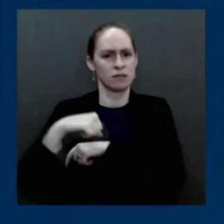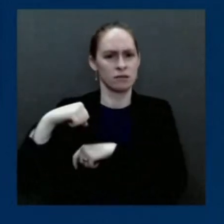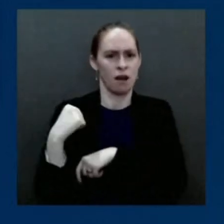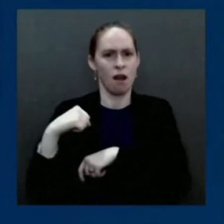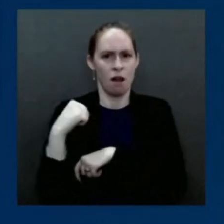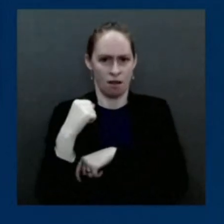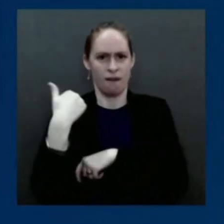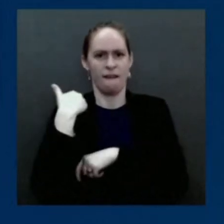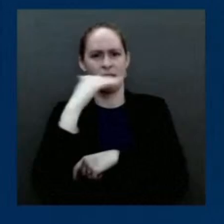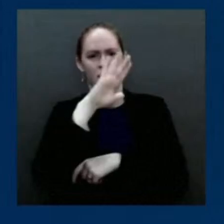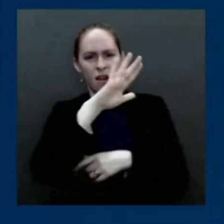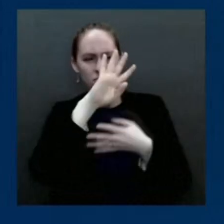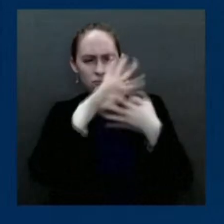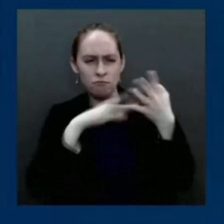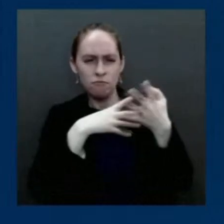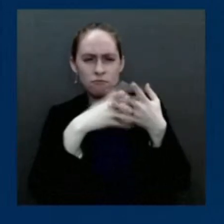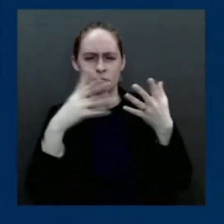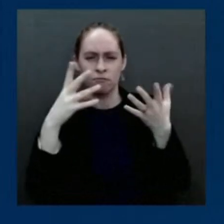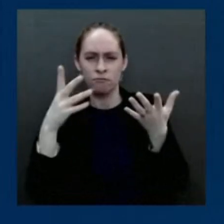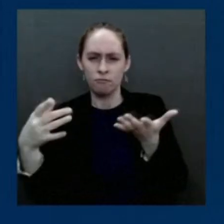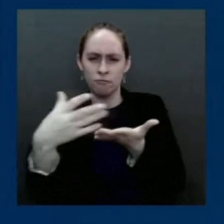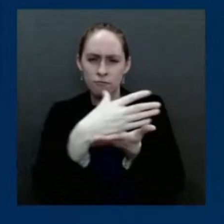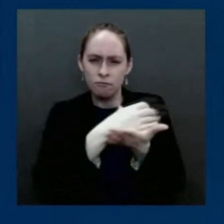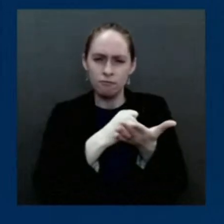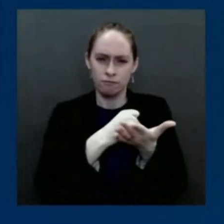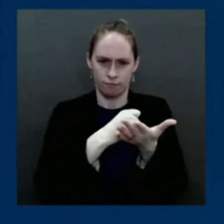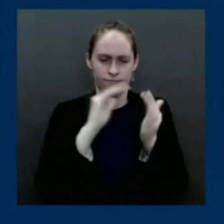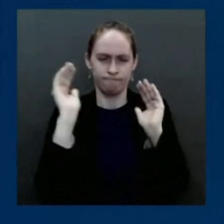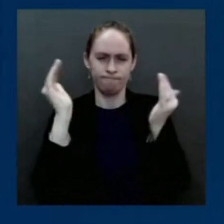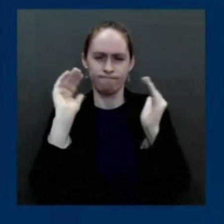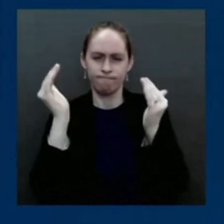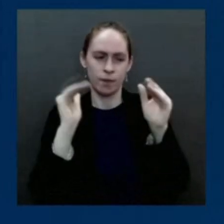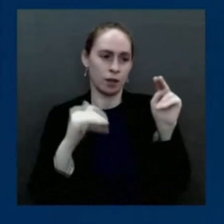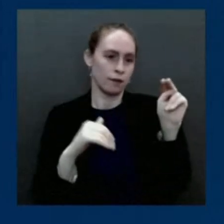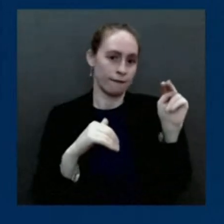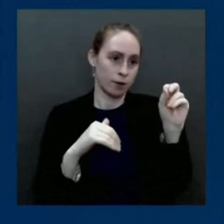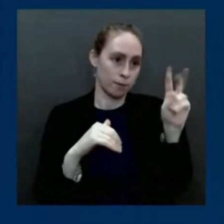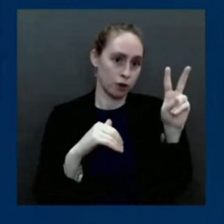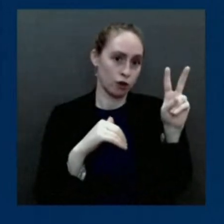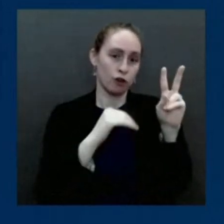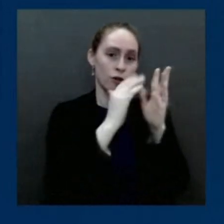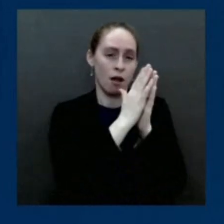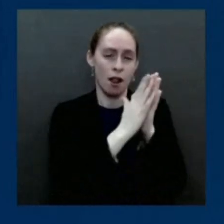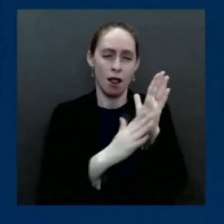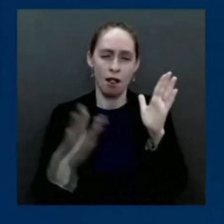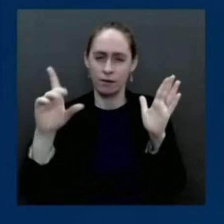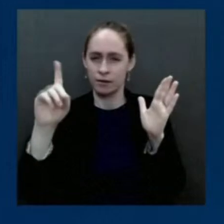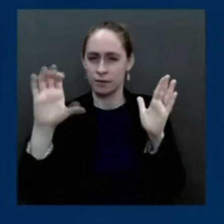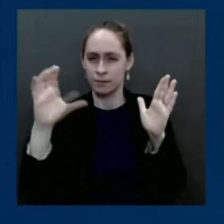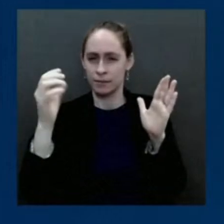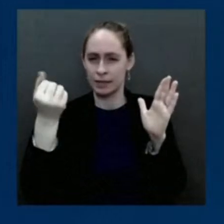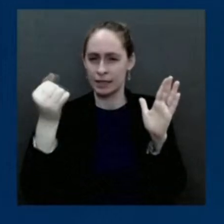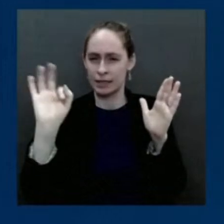THAT SHOWED WHEN ANALYZED DATA IN THE SCOTTISH POPULATION FROM